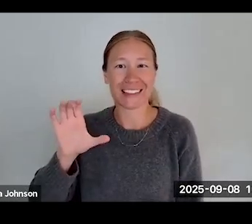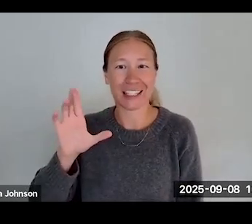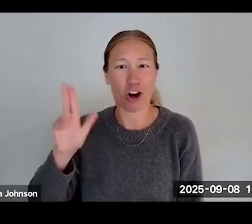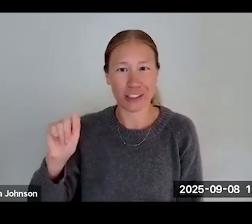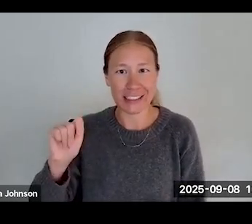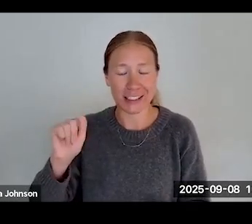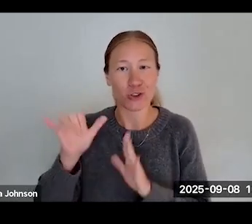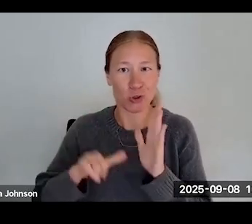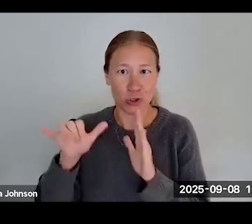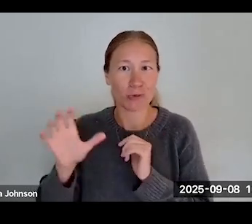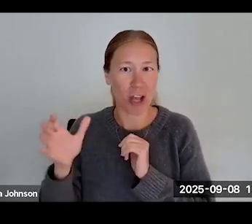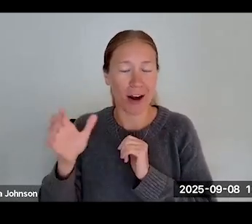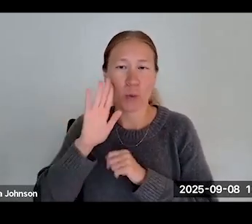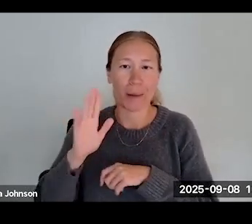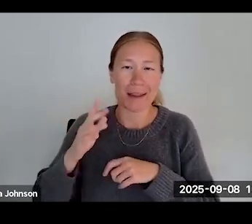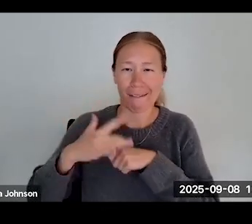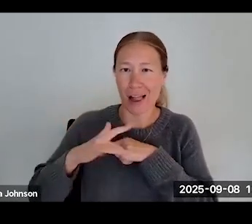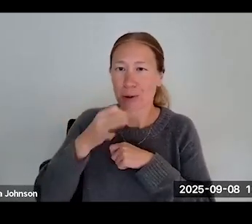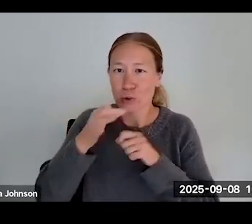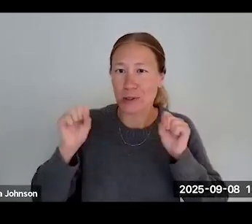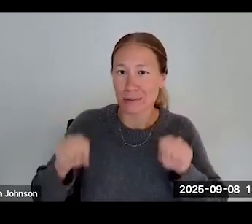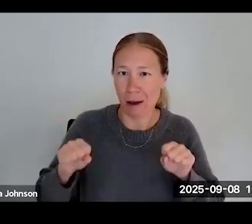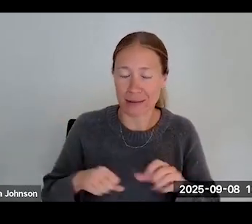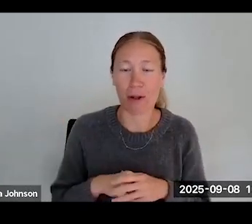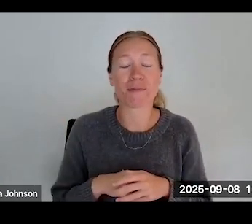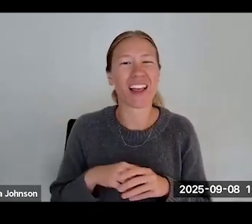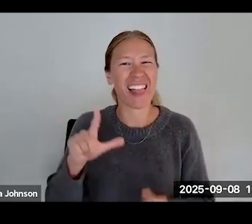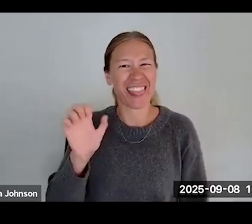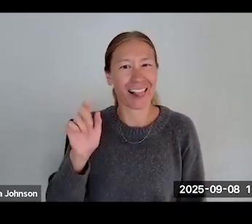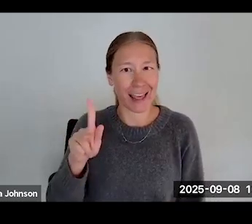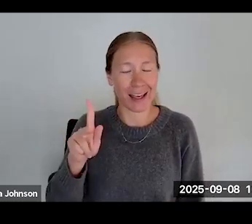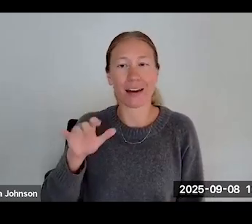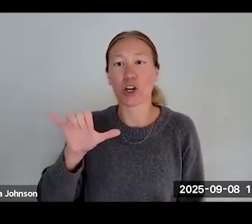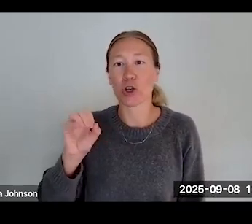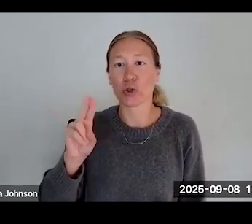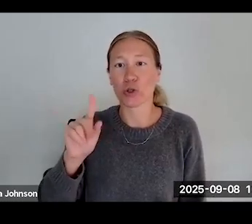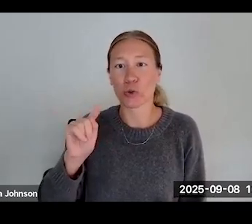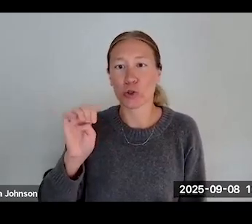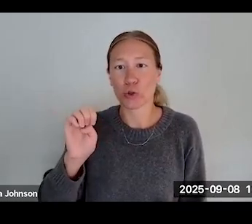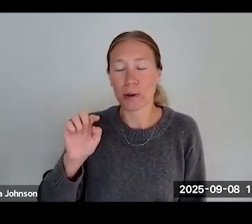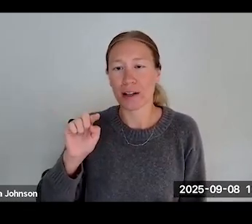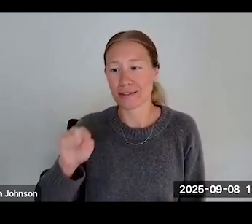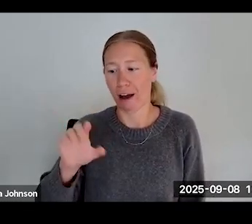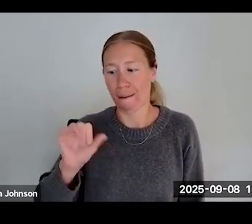And that will be available as soon as possible. The link to that is youtube.com/@ECRTumich.